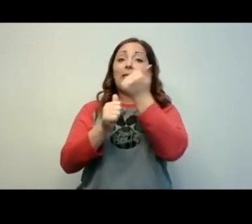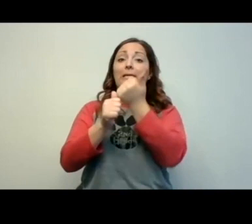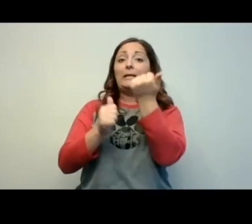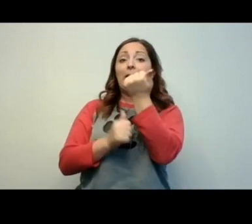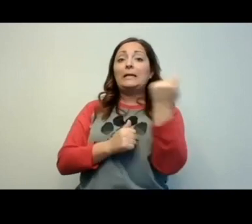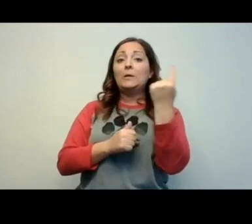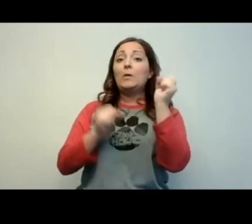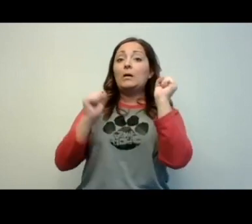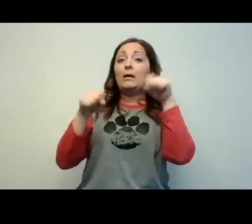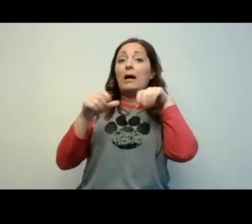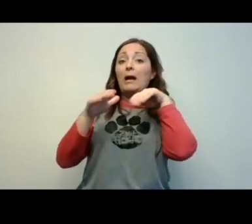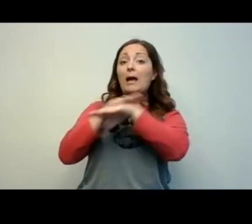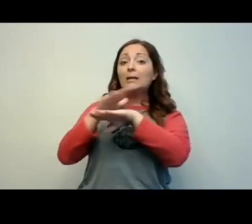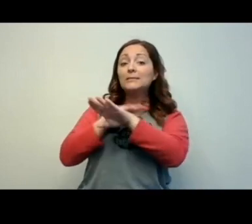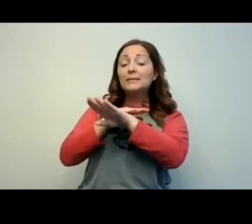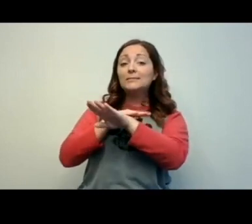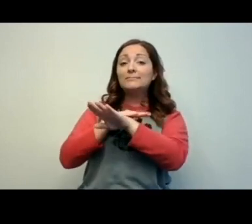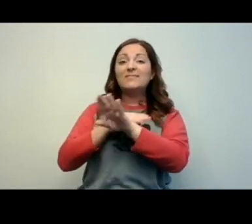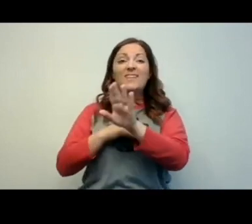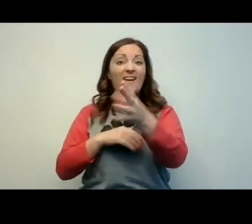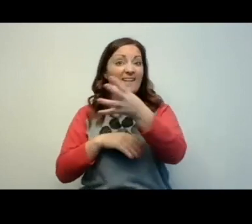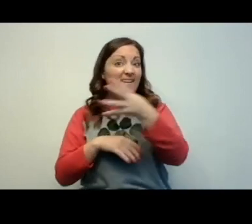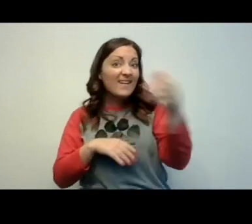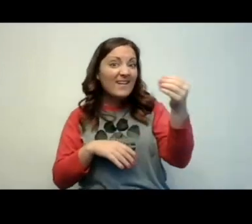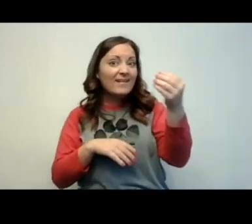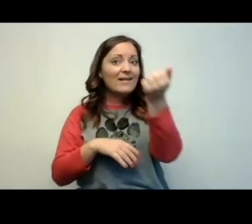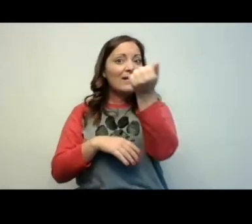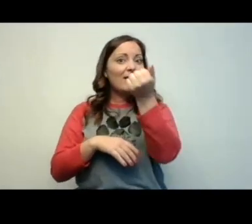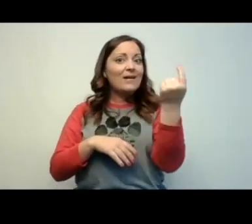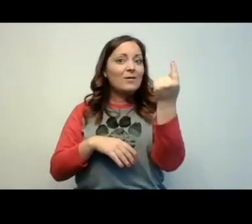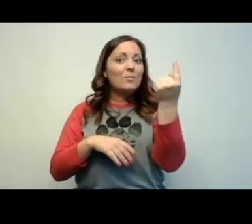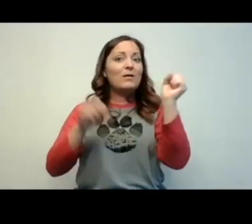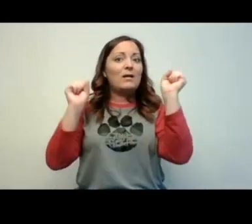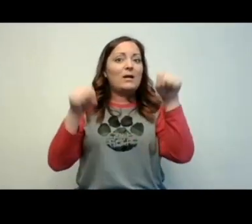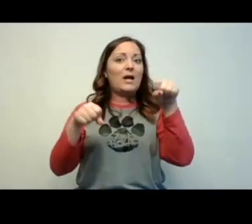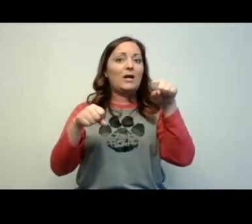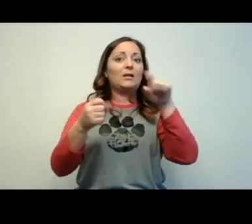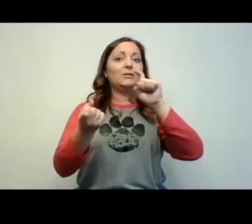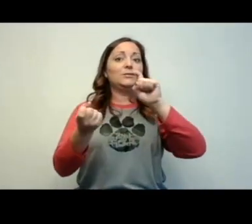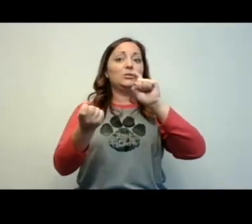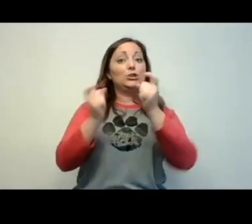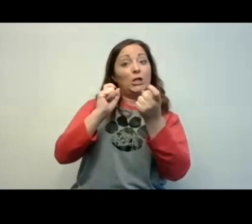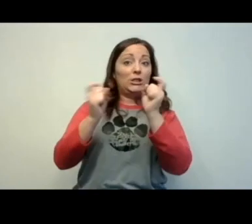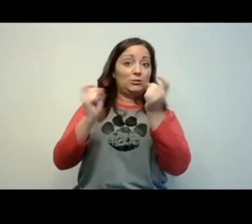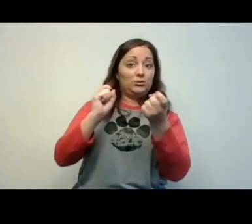You will see a "General" files area meaning that anyone can access those files